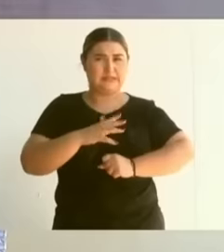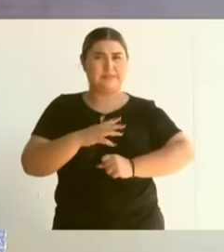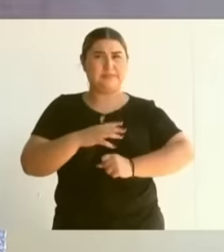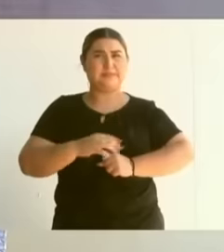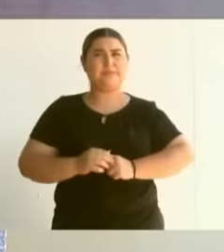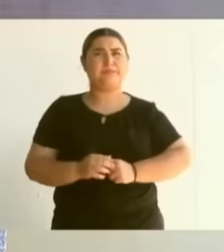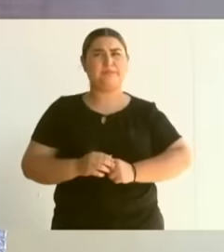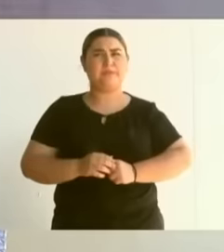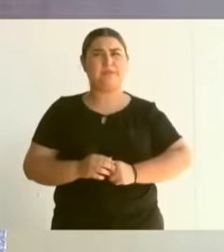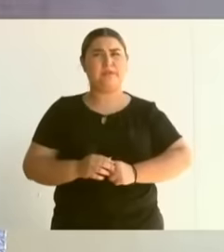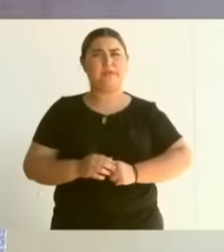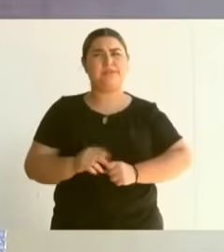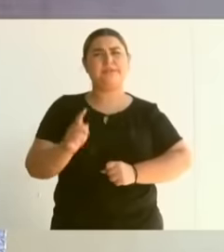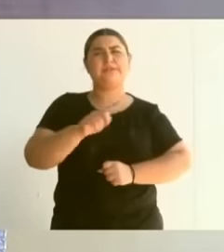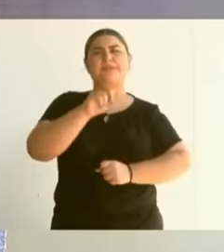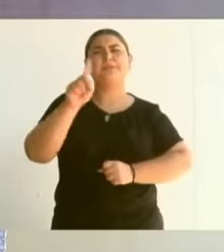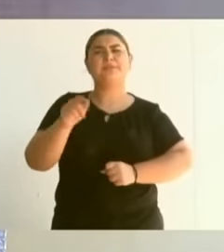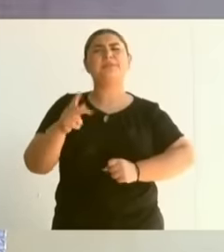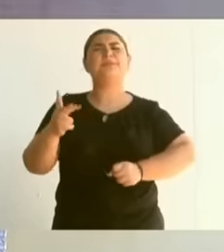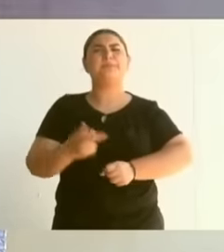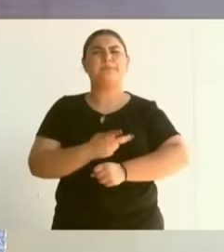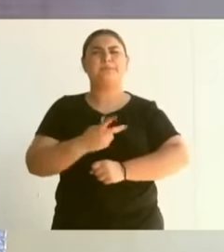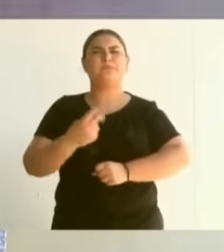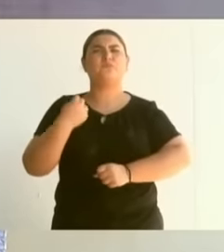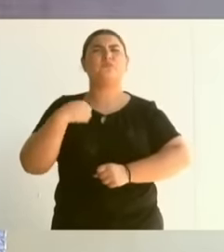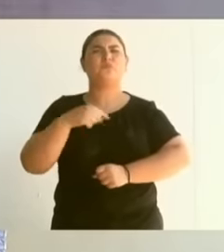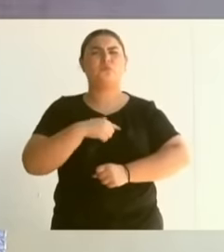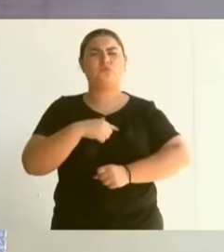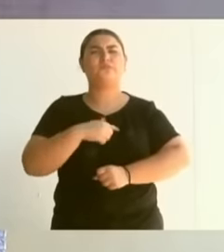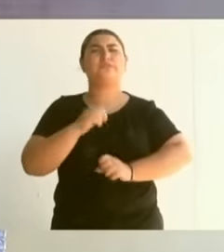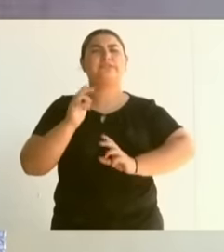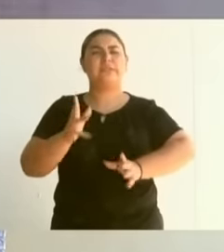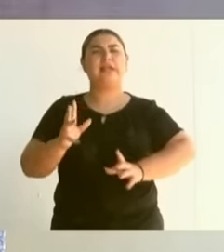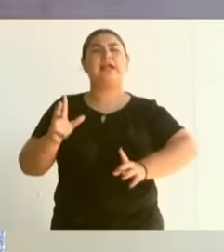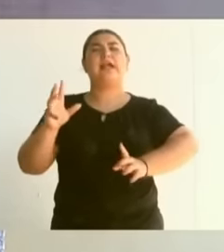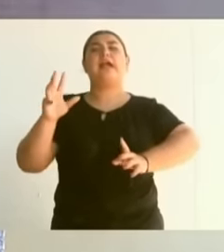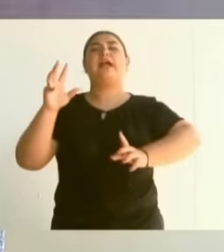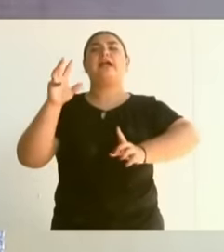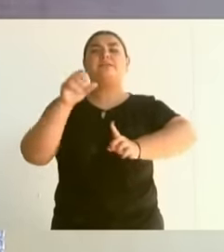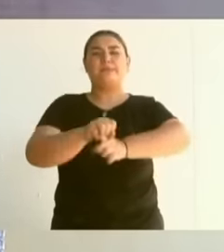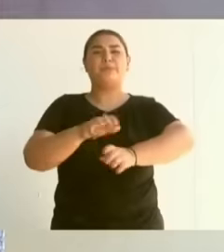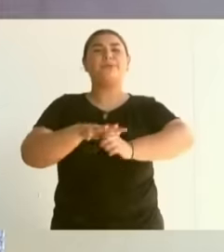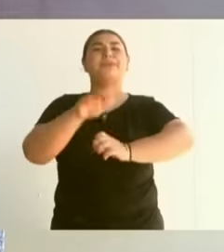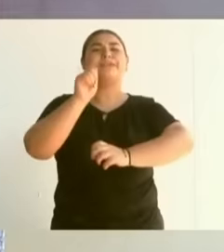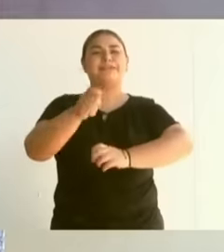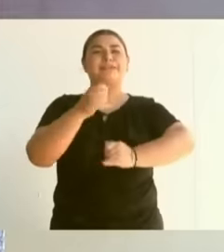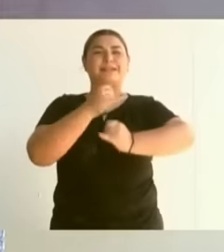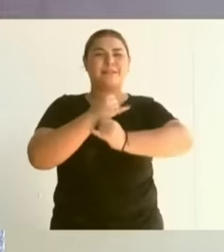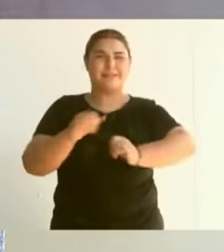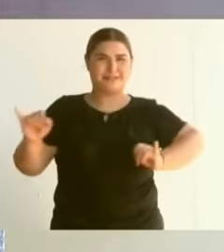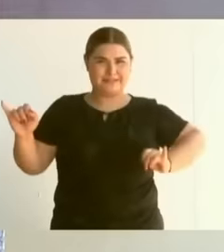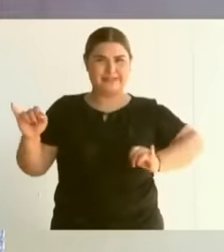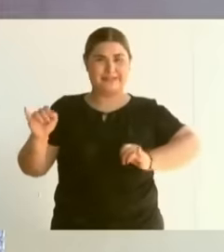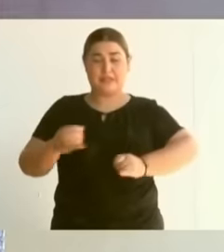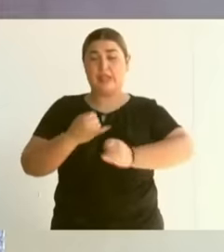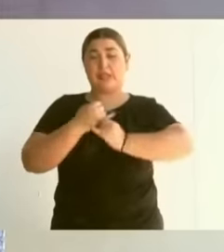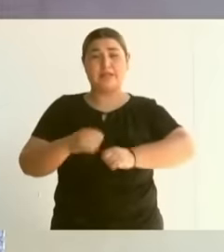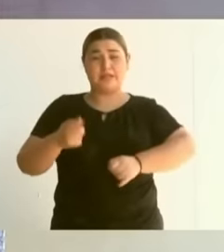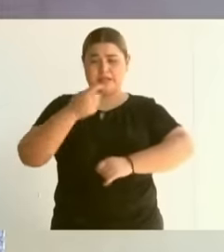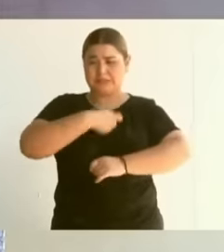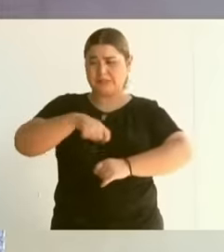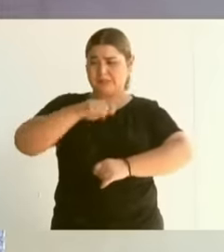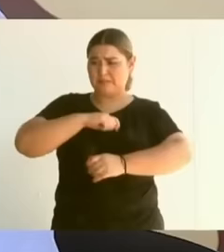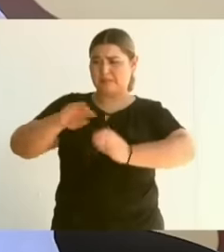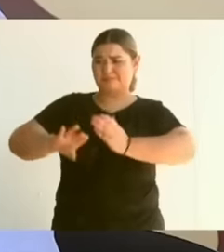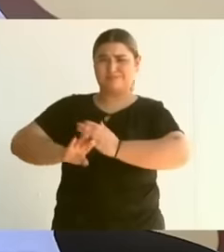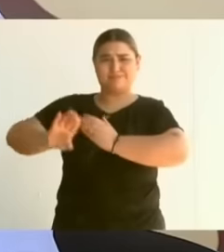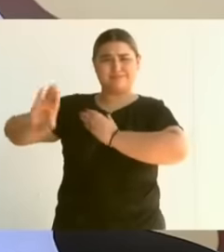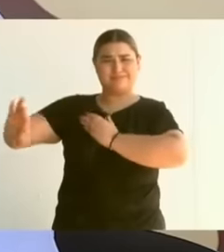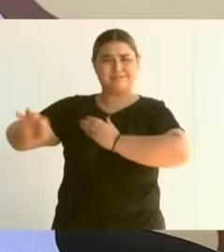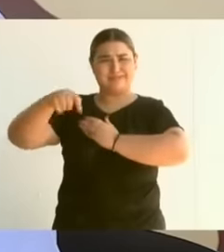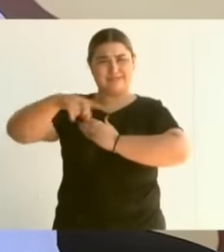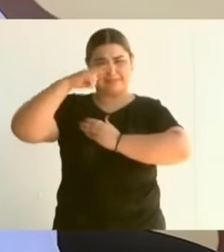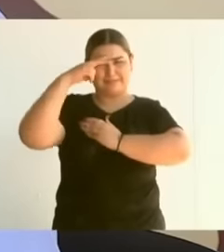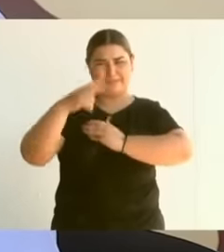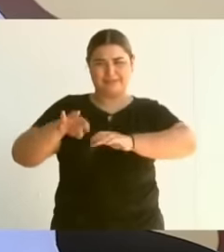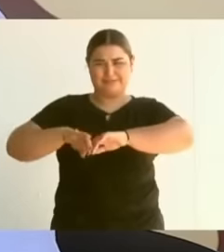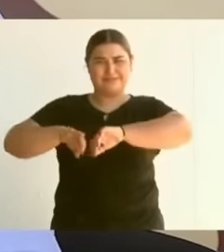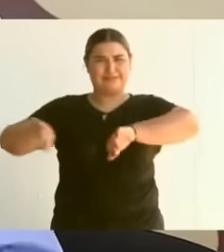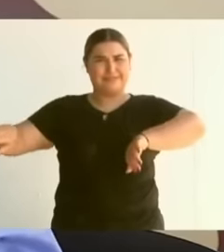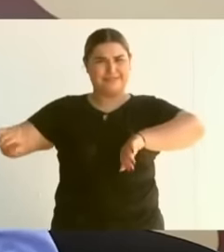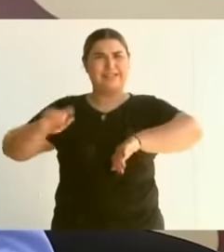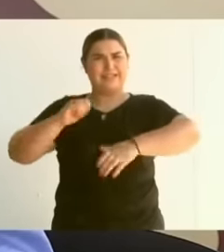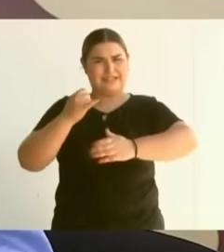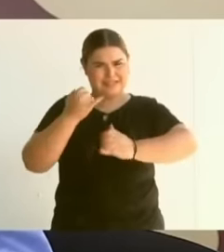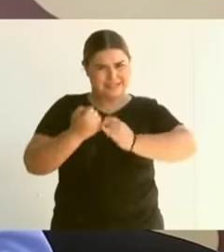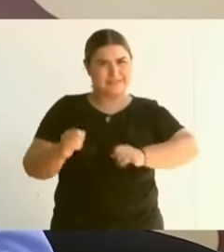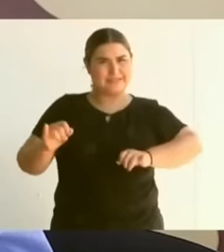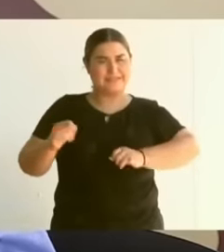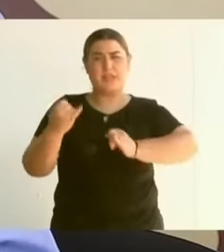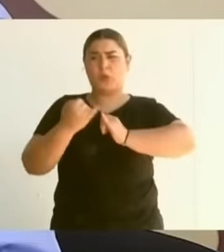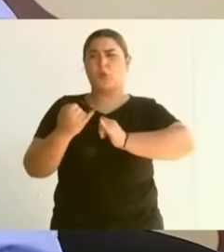but then we achieved independence from Spain. As did other countries that were also